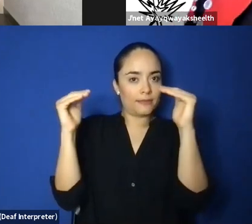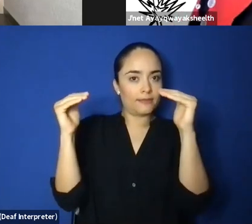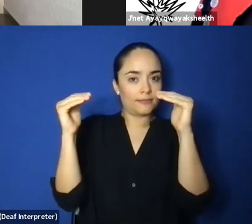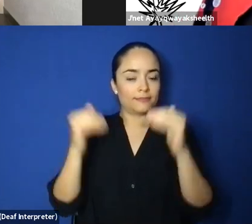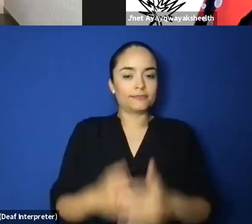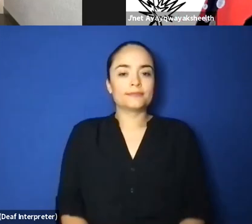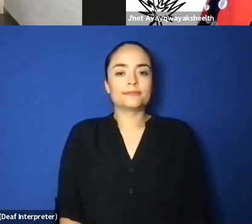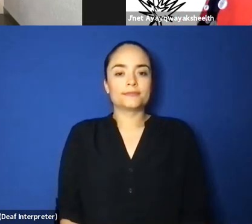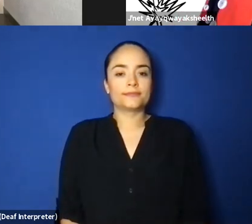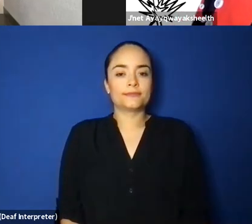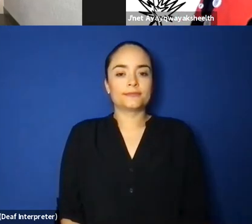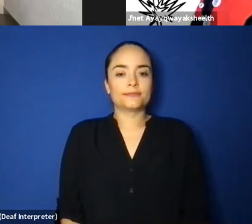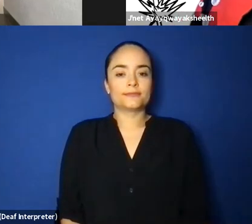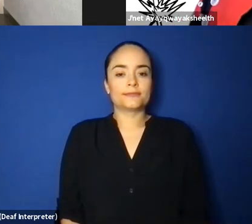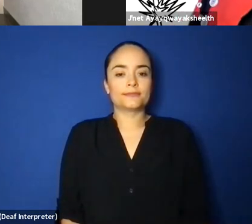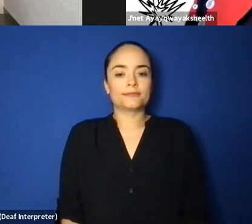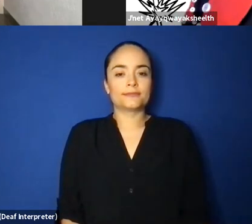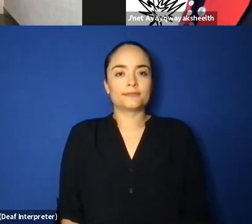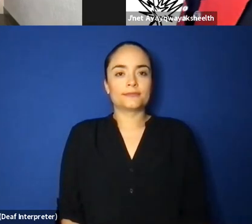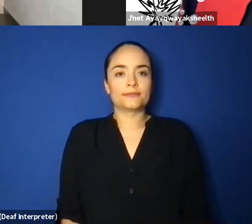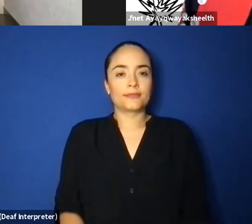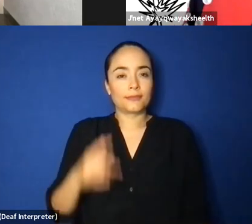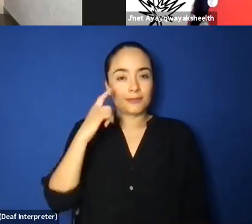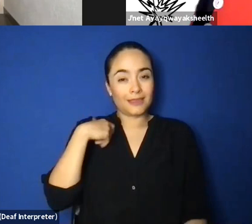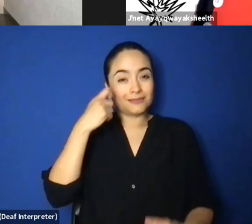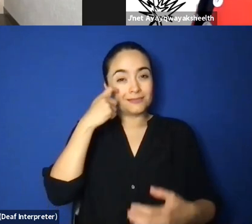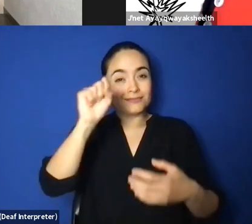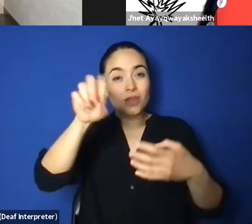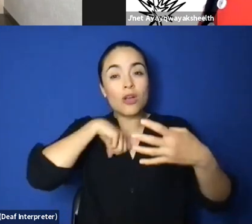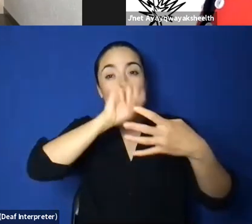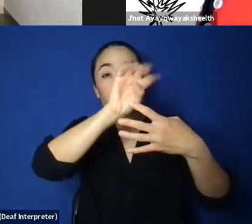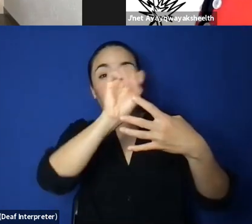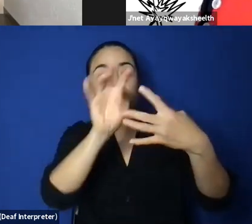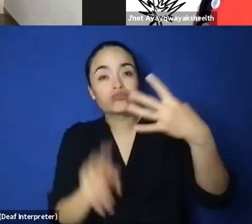a whole array of moves that you can pick from. Can we answer a few questions and you can catch